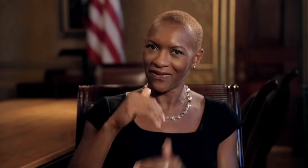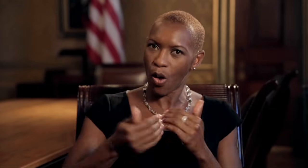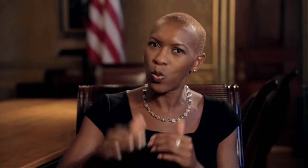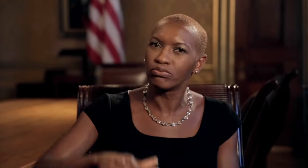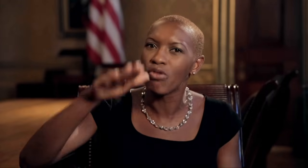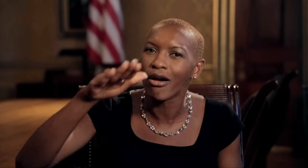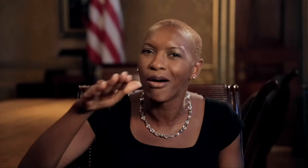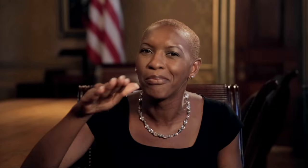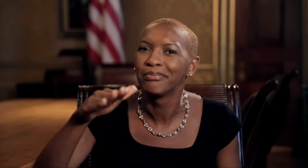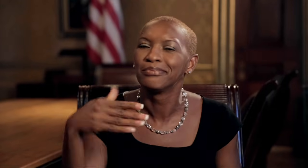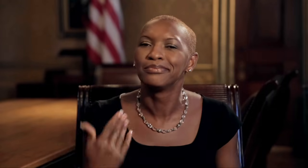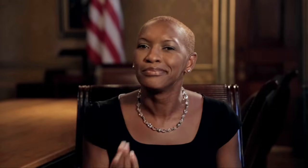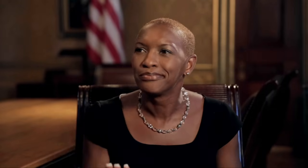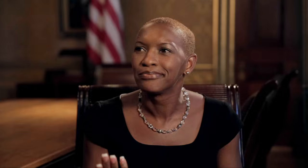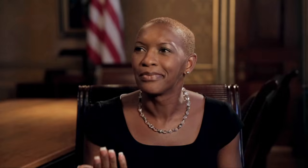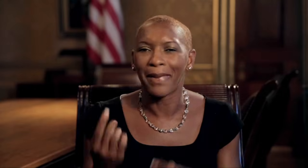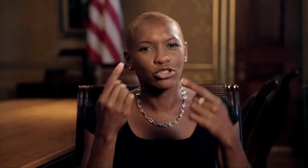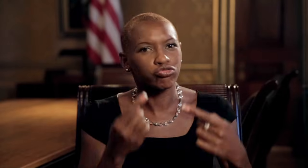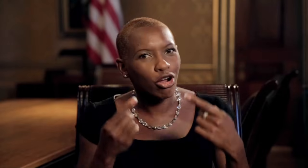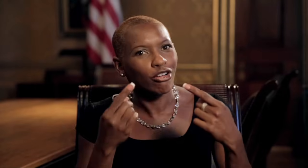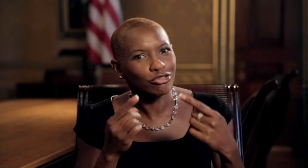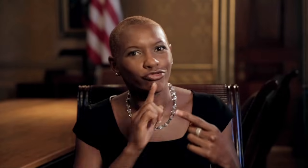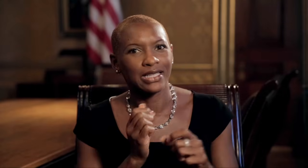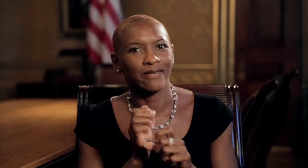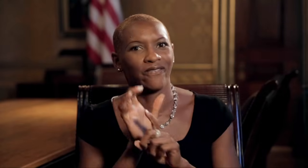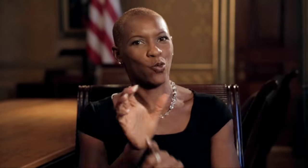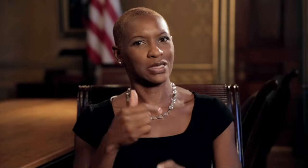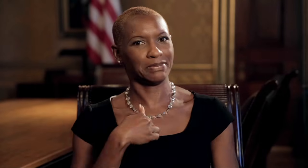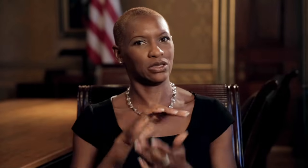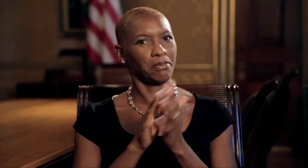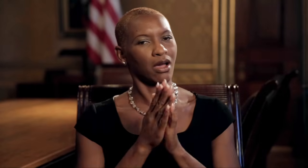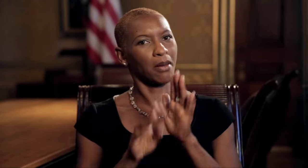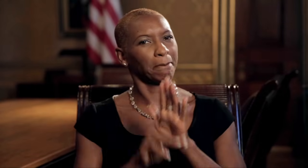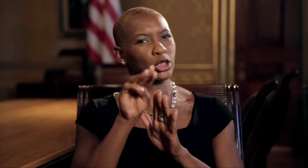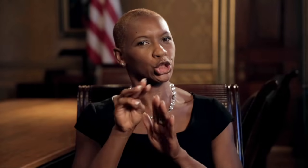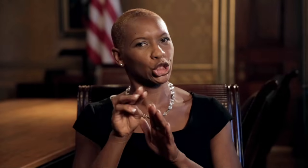partly because of how I was brought up. My struggles forced me to become mature.